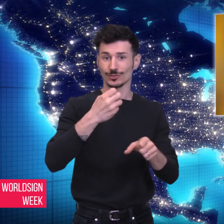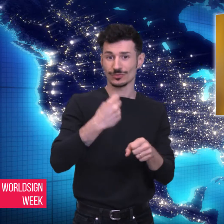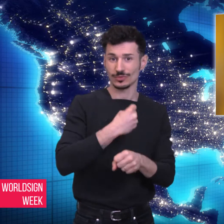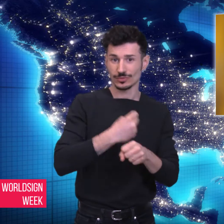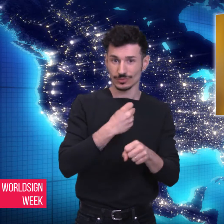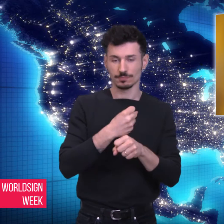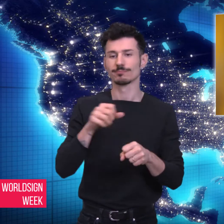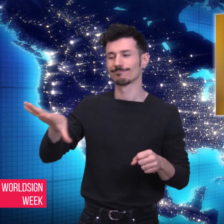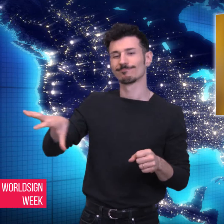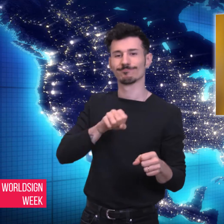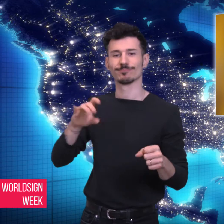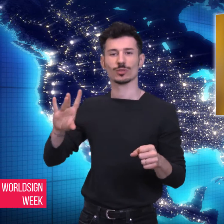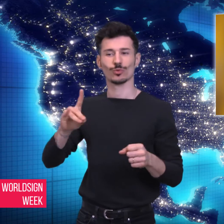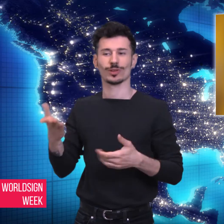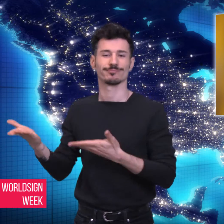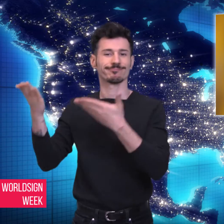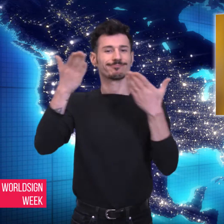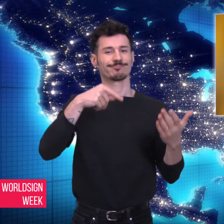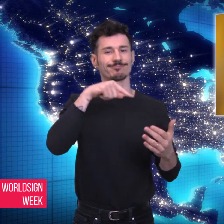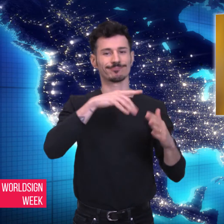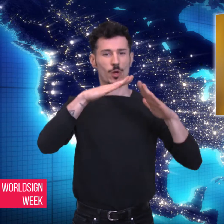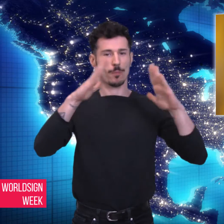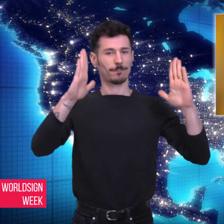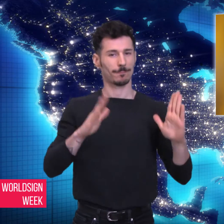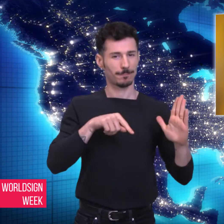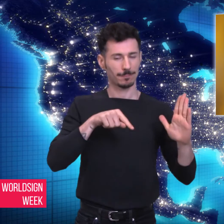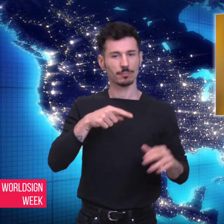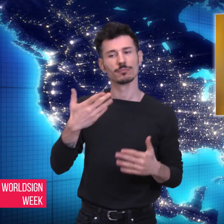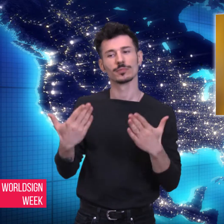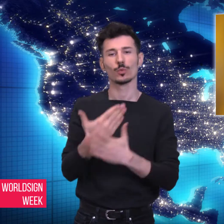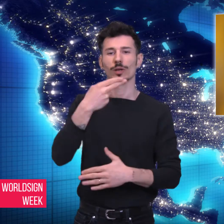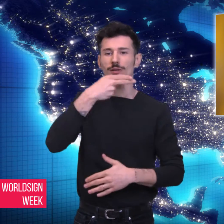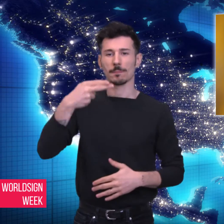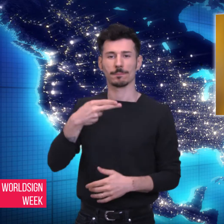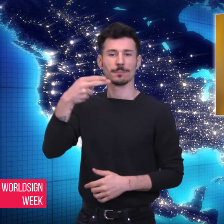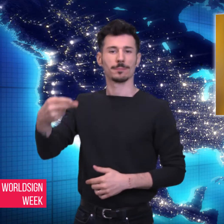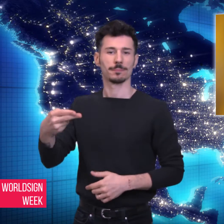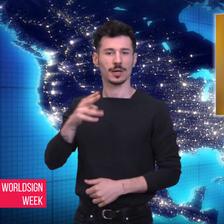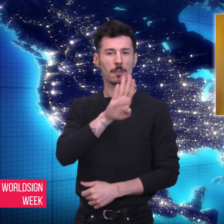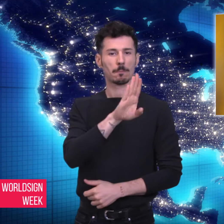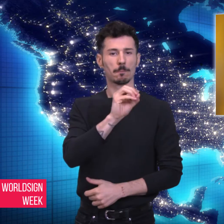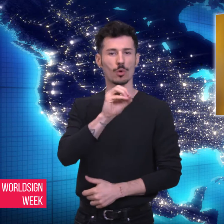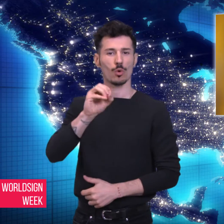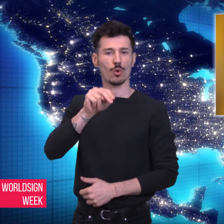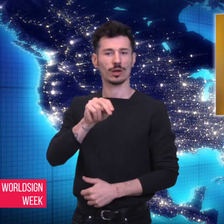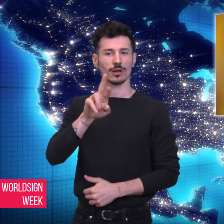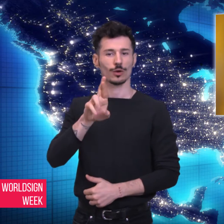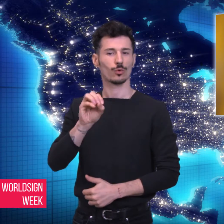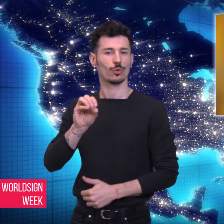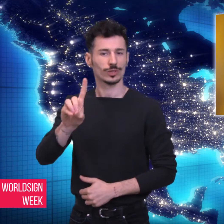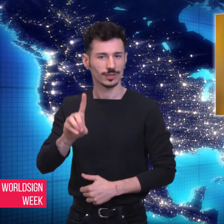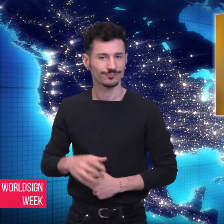The dog has been named Boonrod.